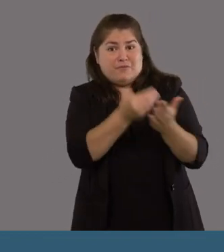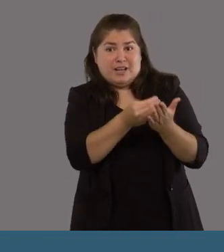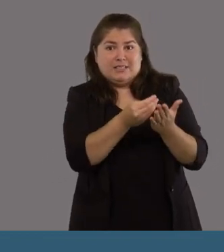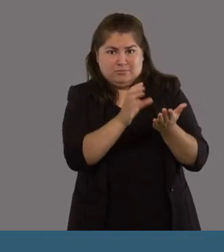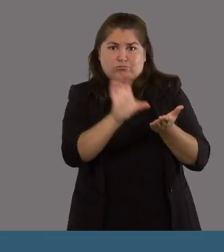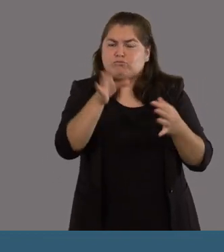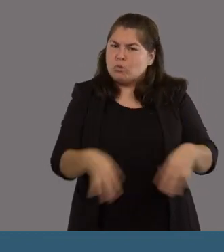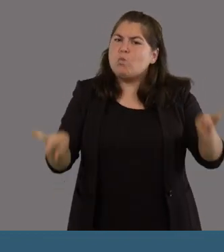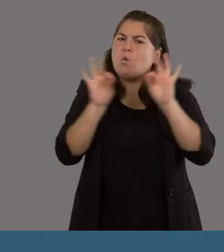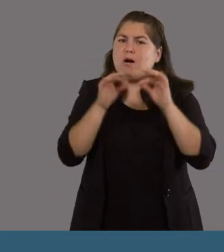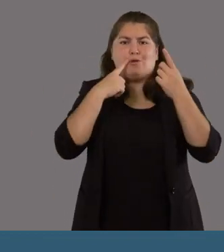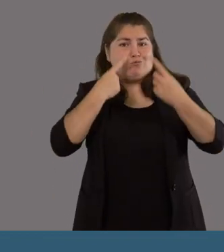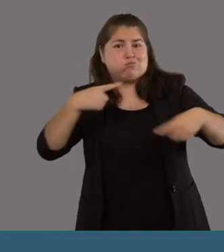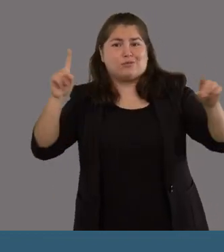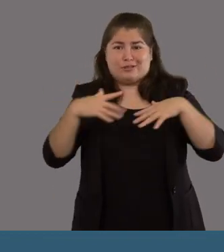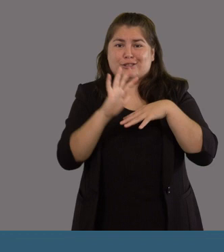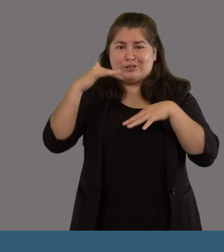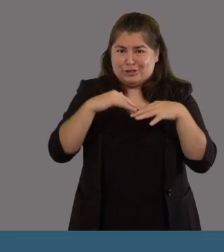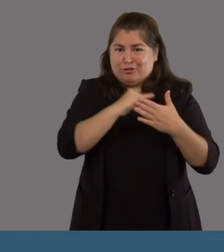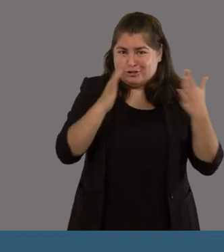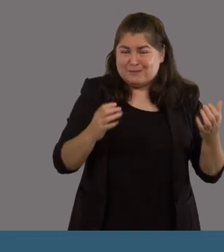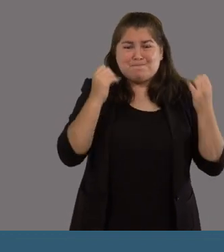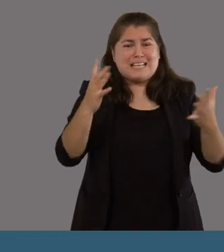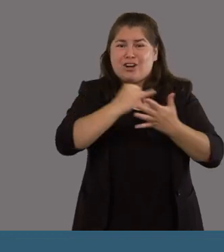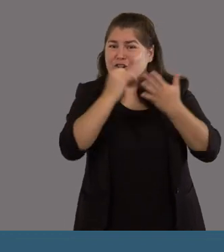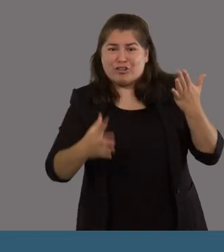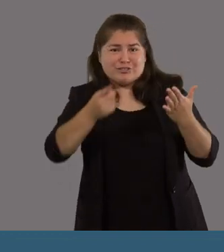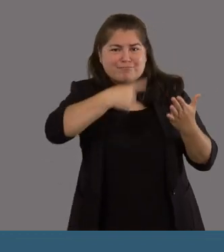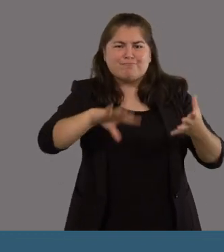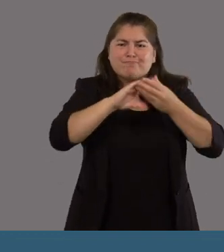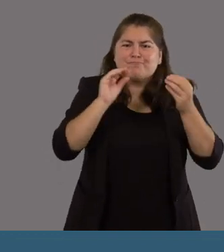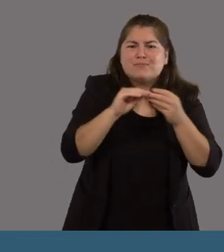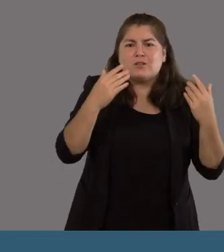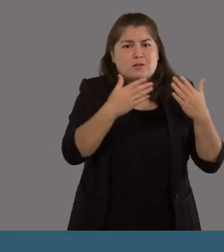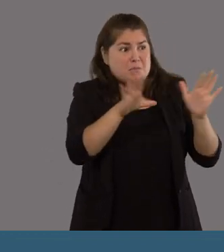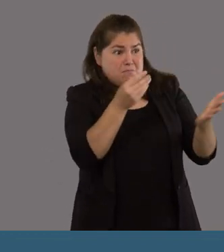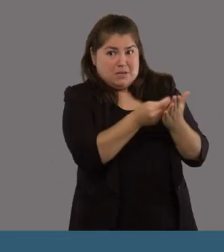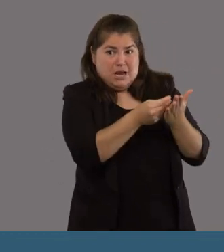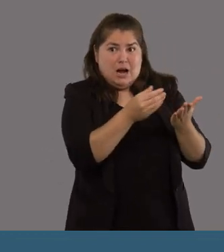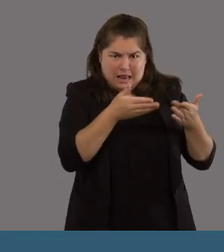the success of Indigenous artists. Many artists spoke of how public funding allowed them to